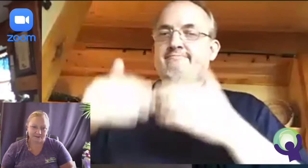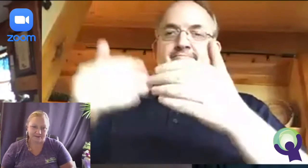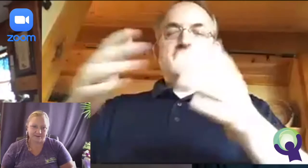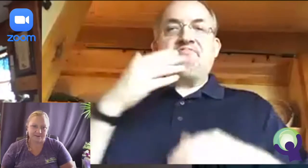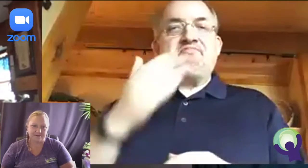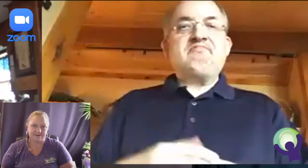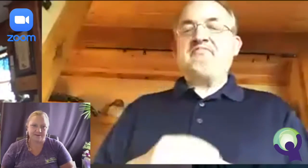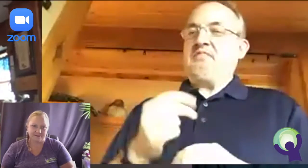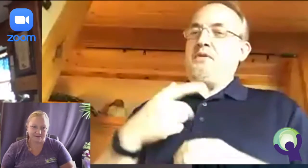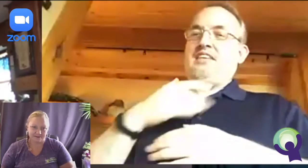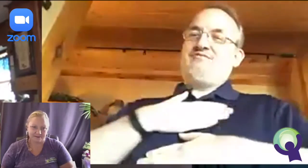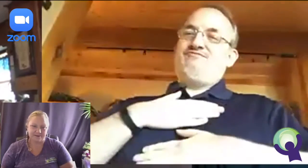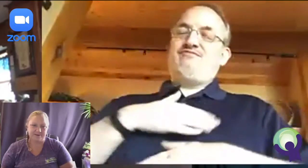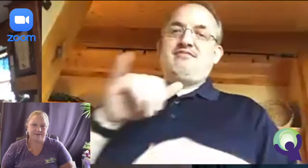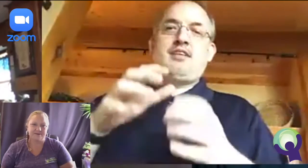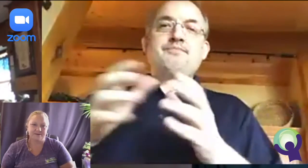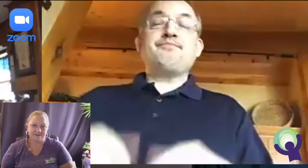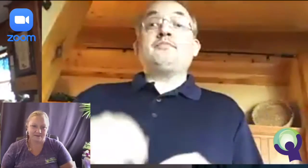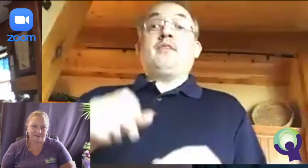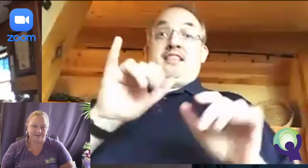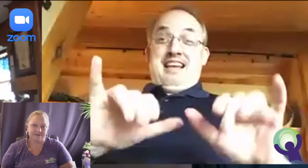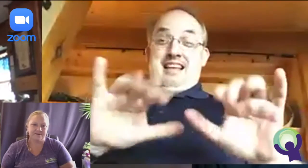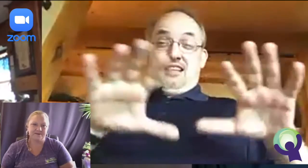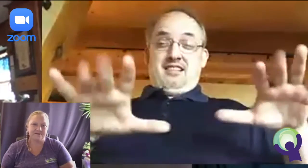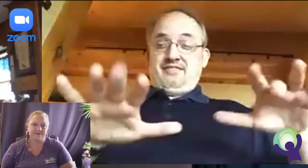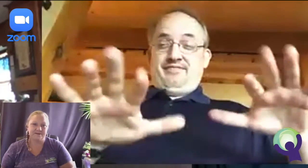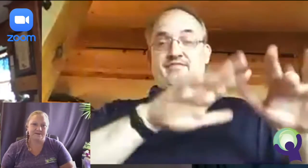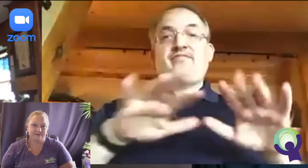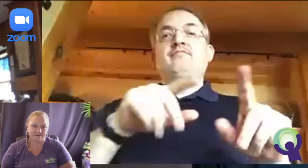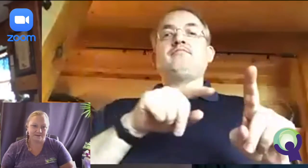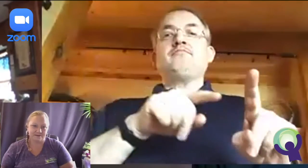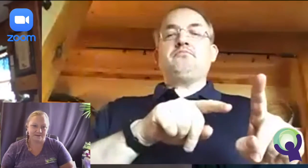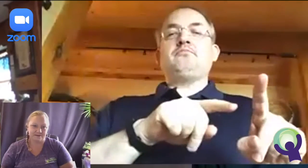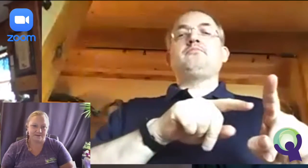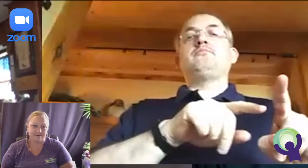really helped, not only in my work, but also the students that I worked with that mock trial.